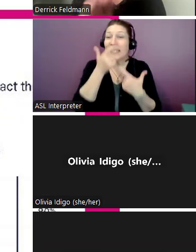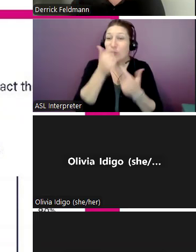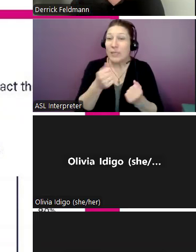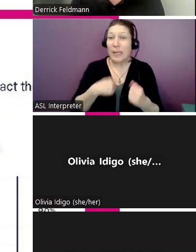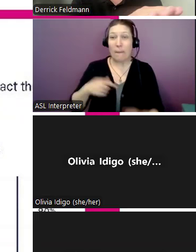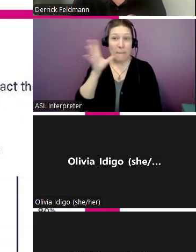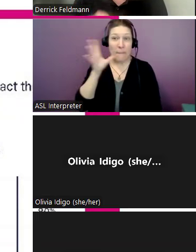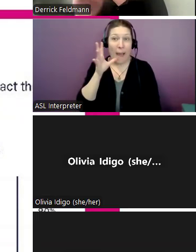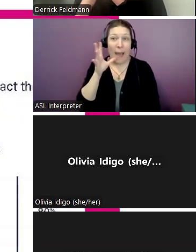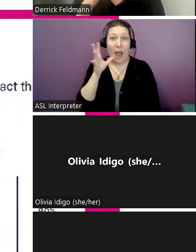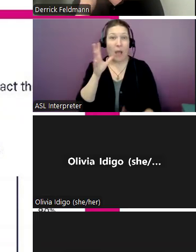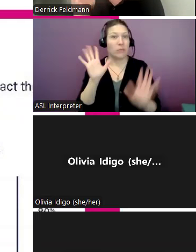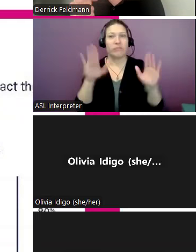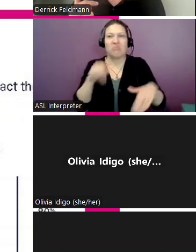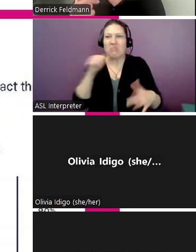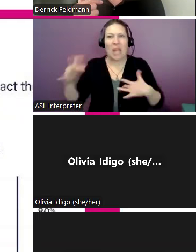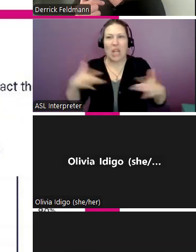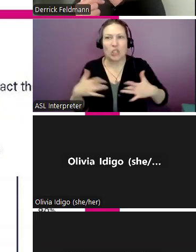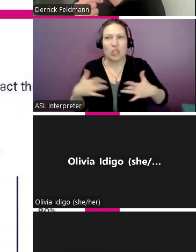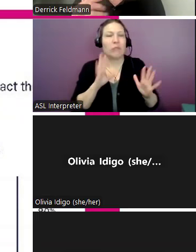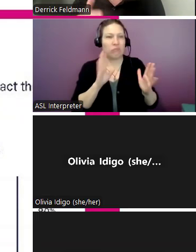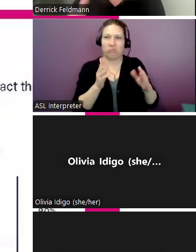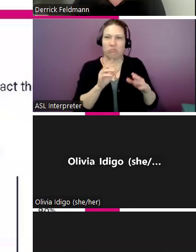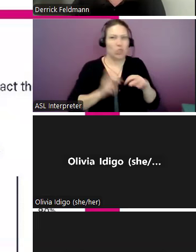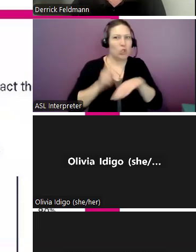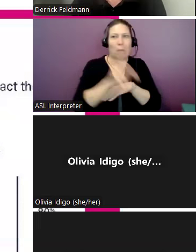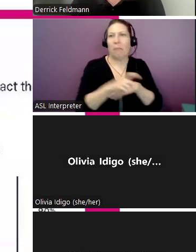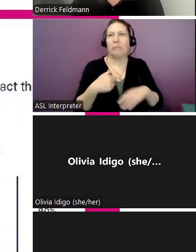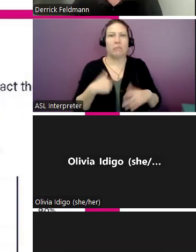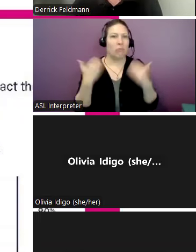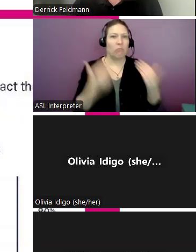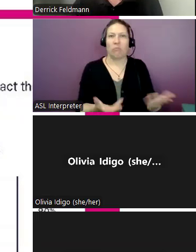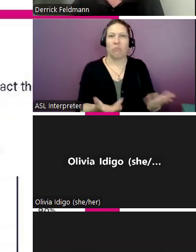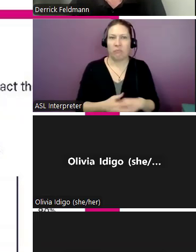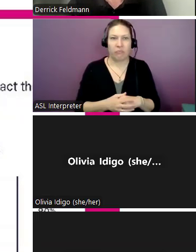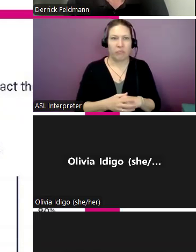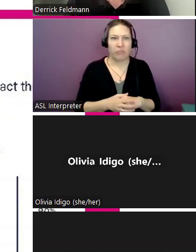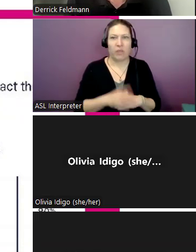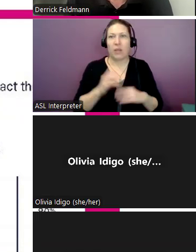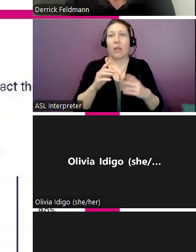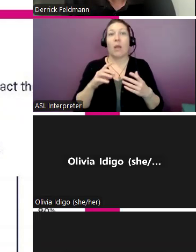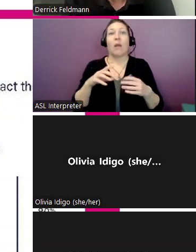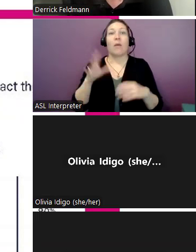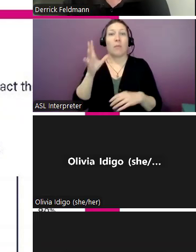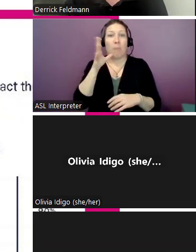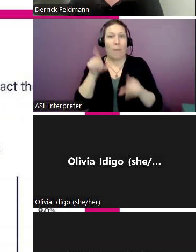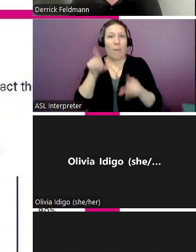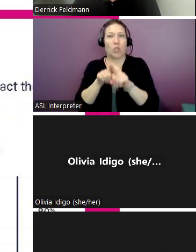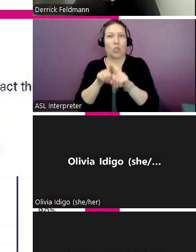And you'll see that also is, that they were the least worried mothers were about the law enforcement piece too.